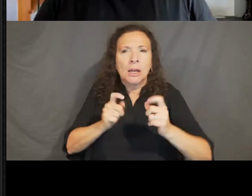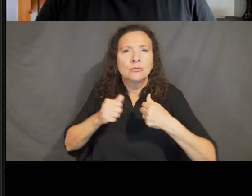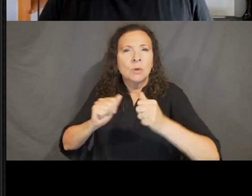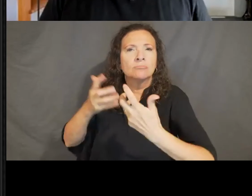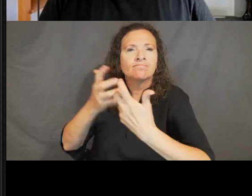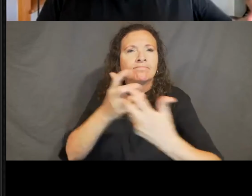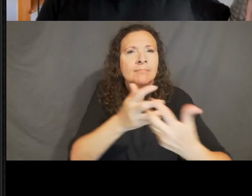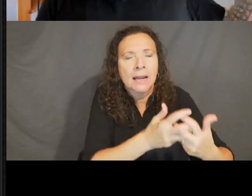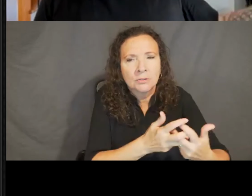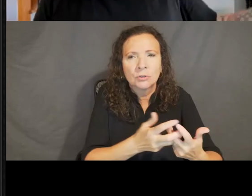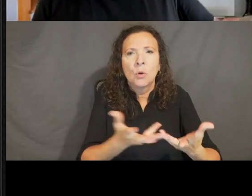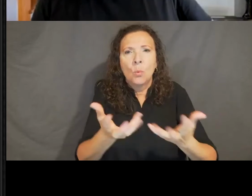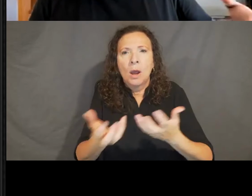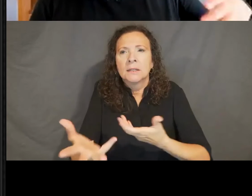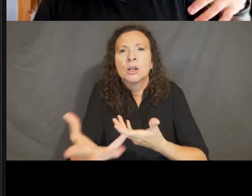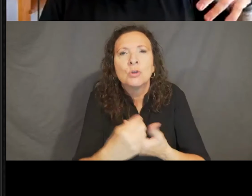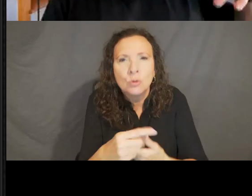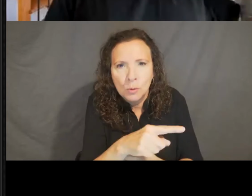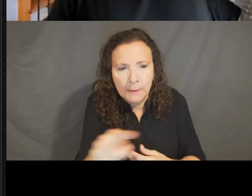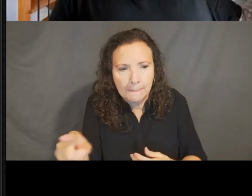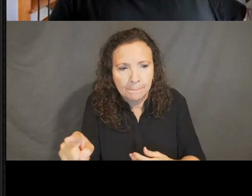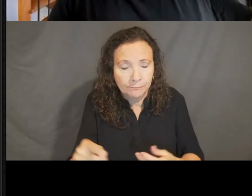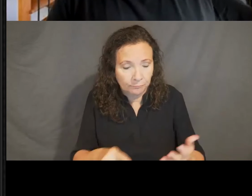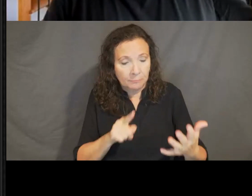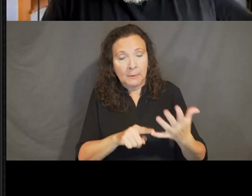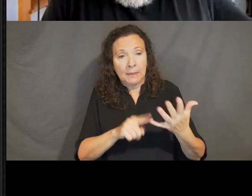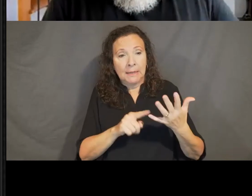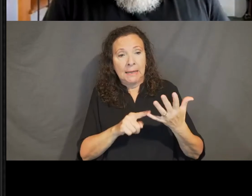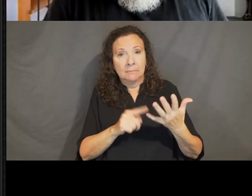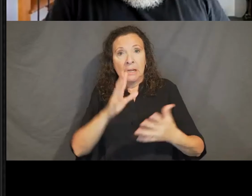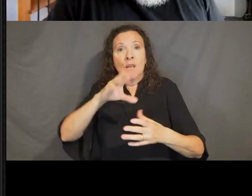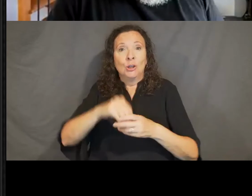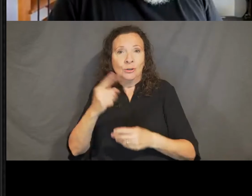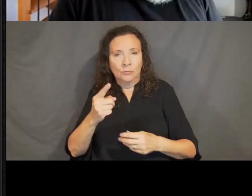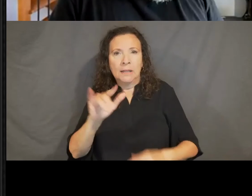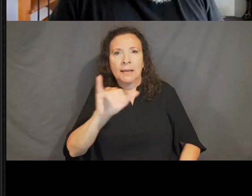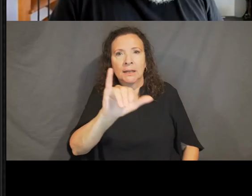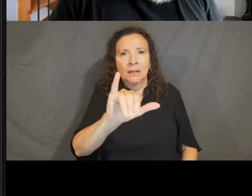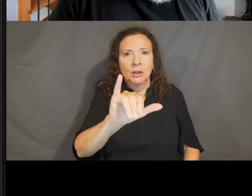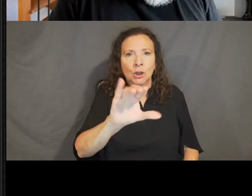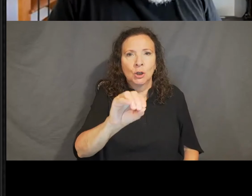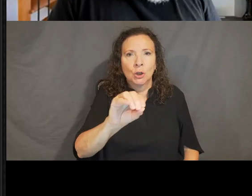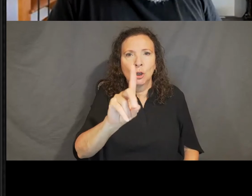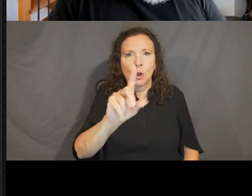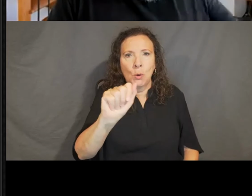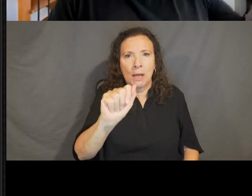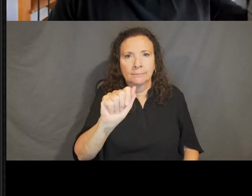more inclusive and then your inclusive speaker might be your Yoda, for instance, that will